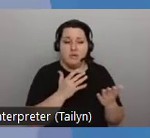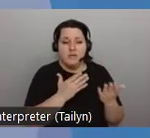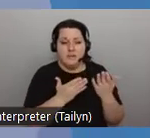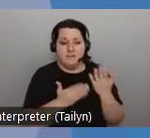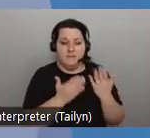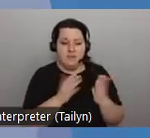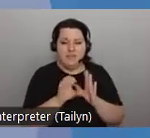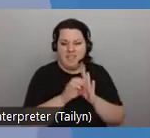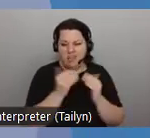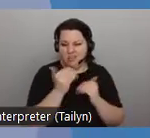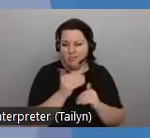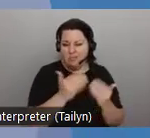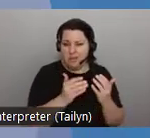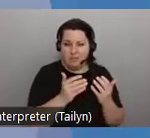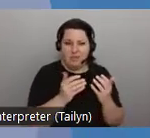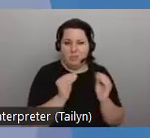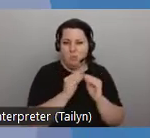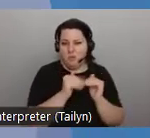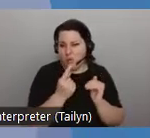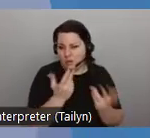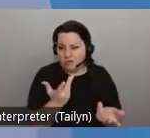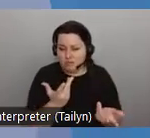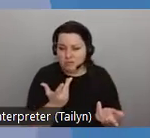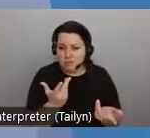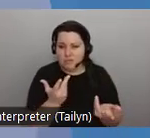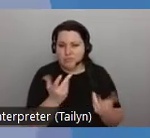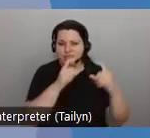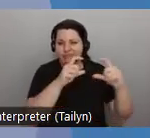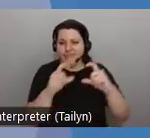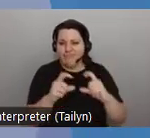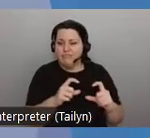that have either the instructions or may be due to character limit you might break it up into multiple fields.